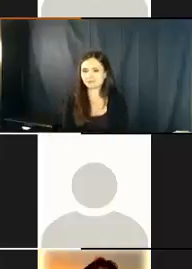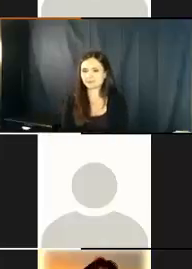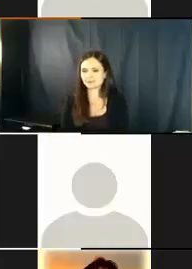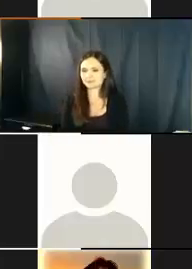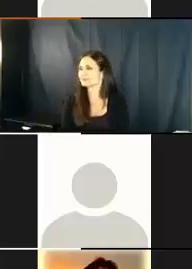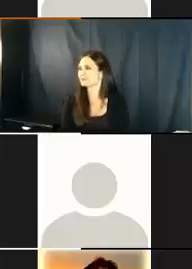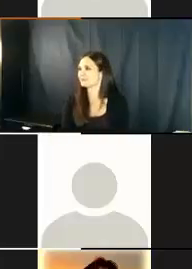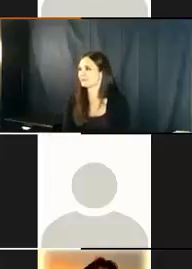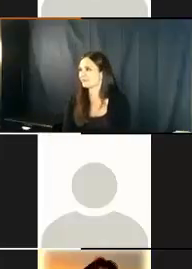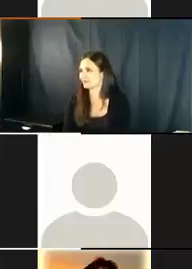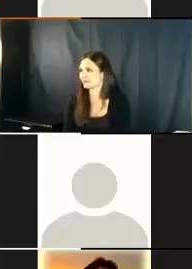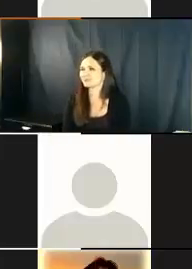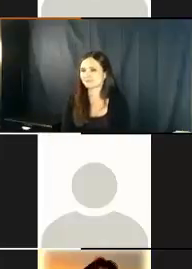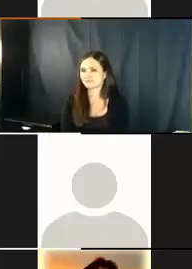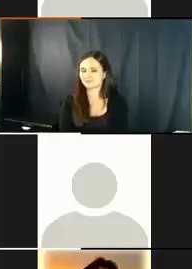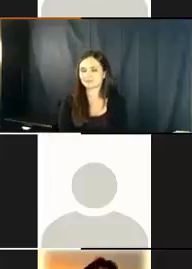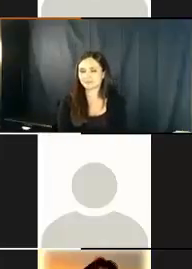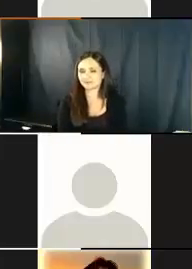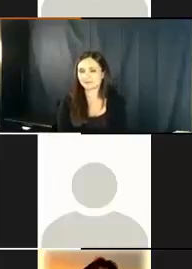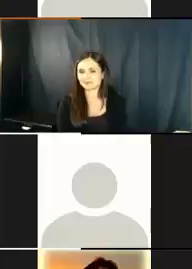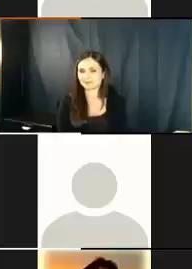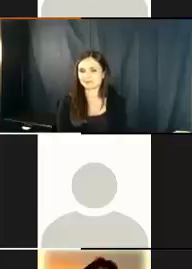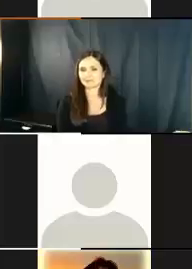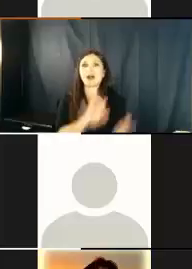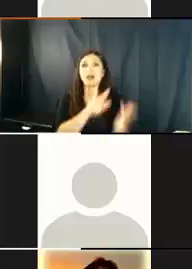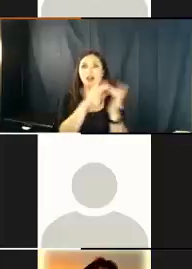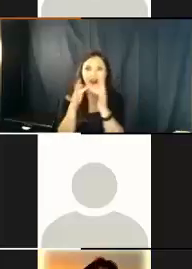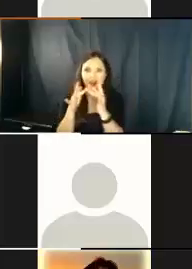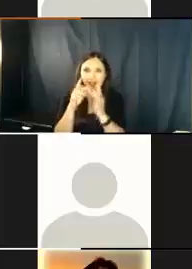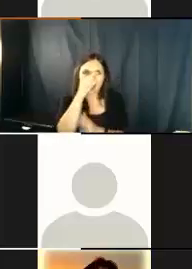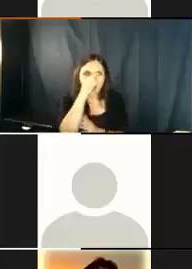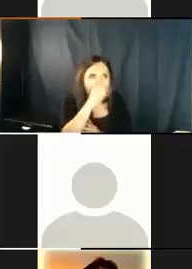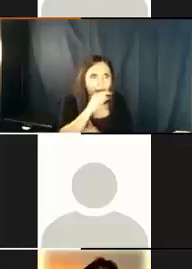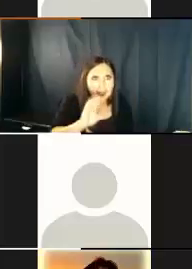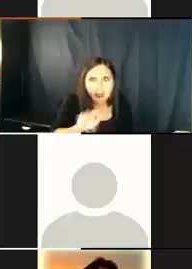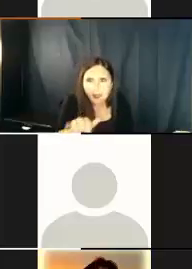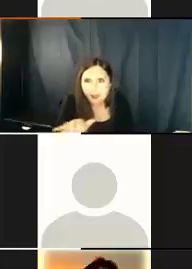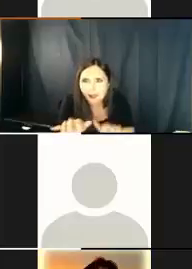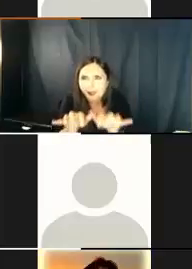I'm going to google it.. I'm going to YouTube it.